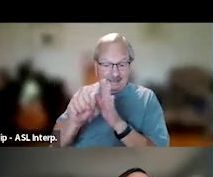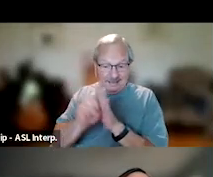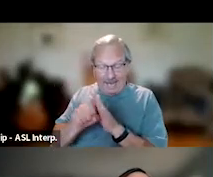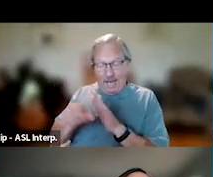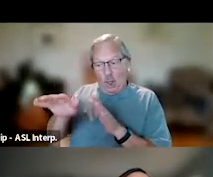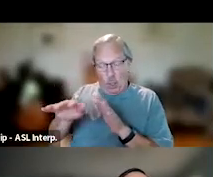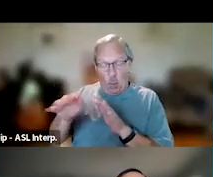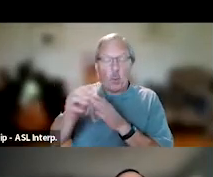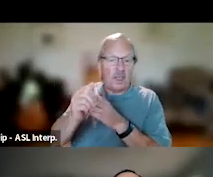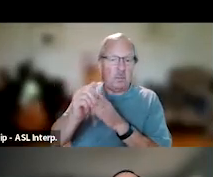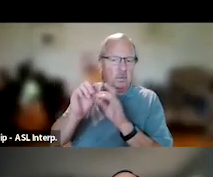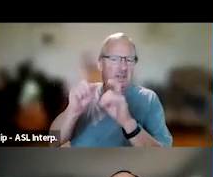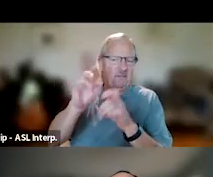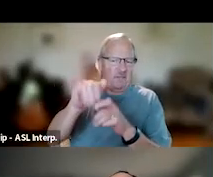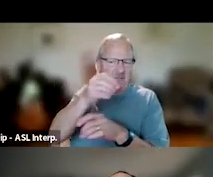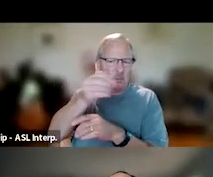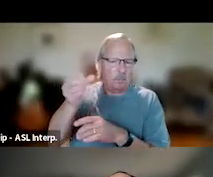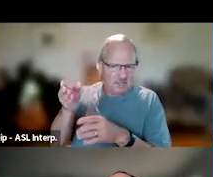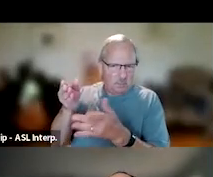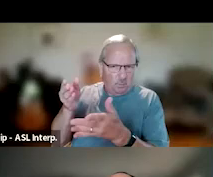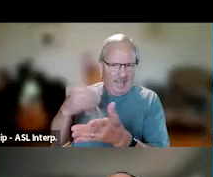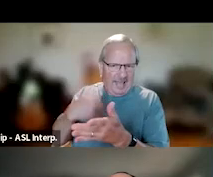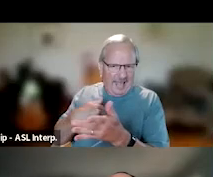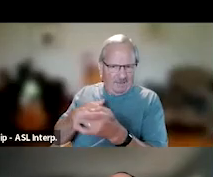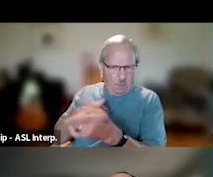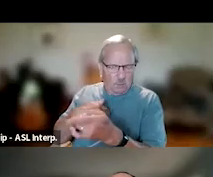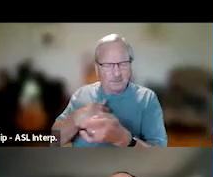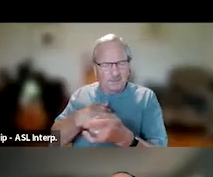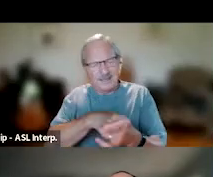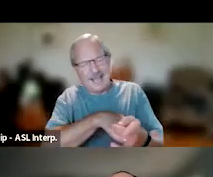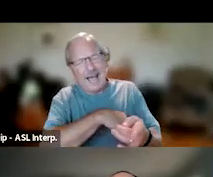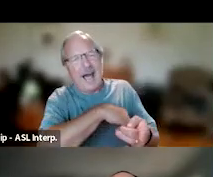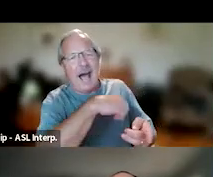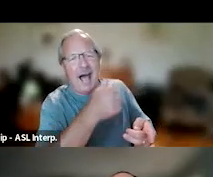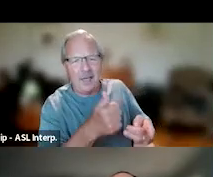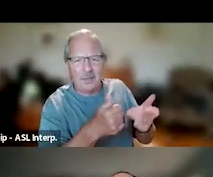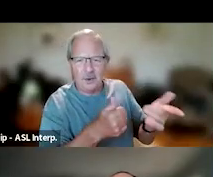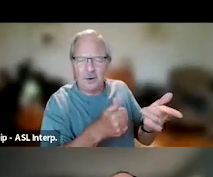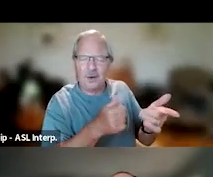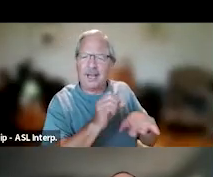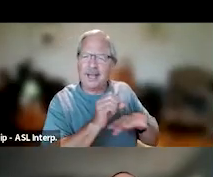So we have those, but are there any other things that, any advice you can give for connecting